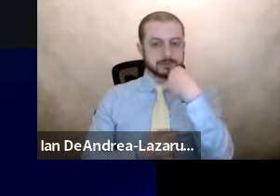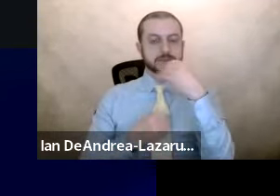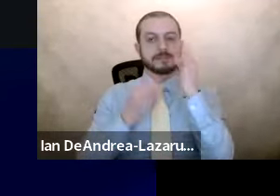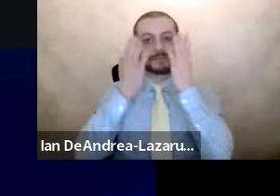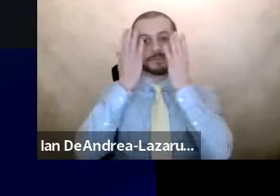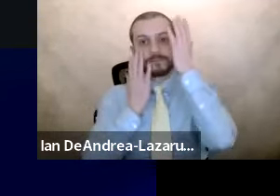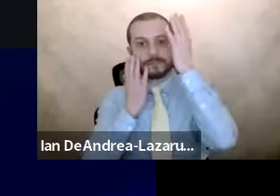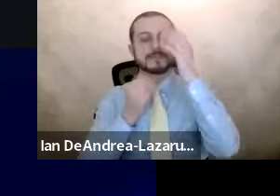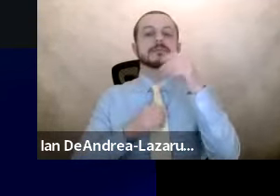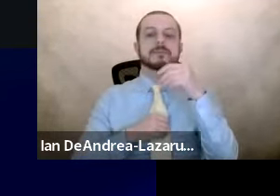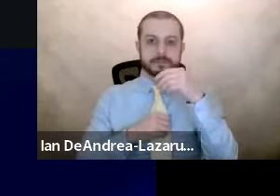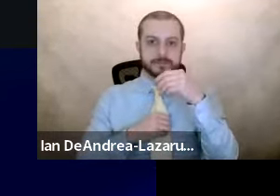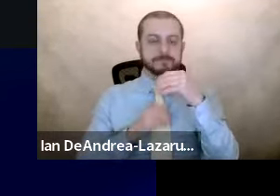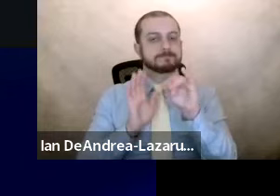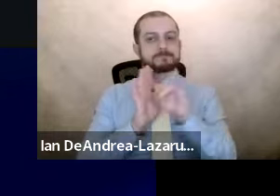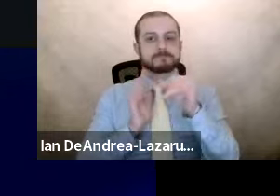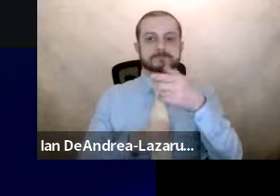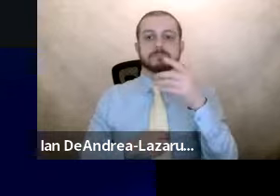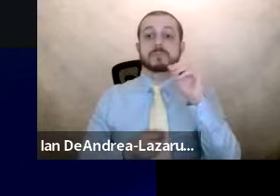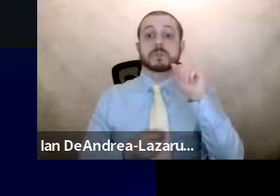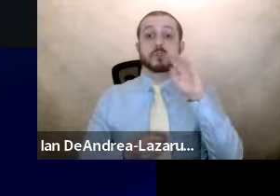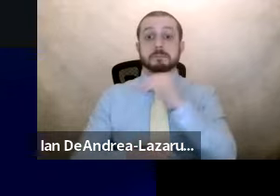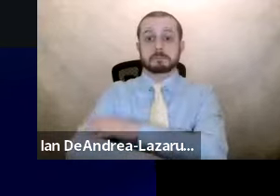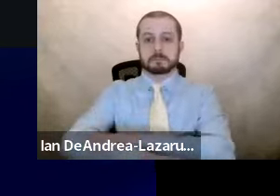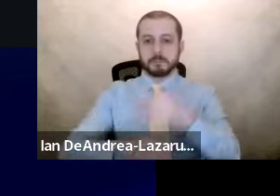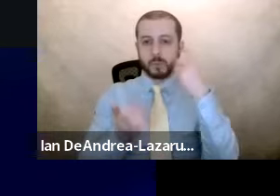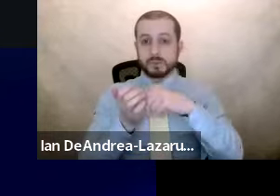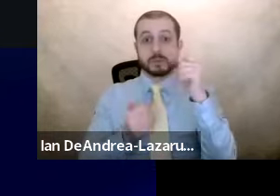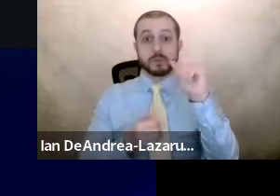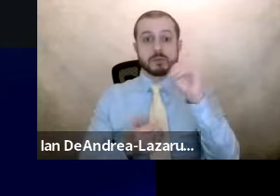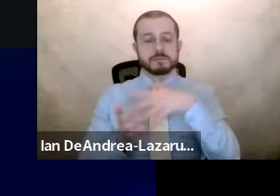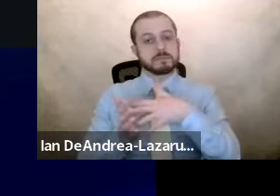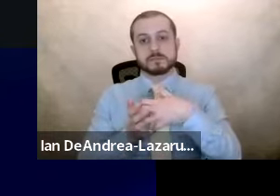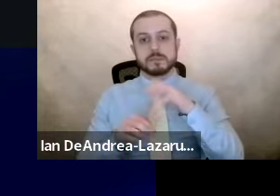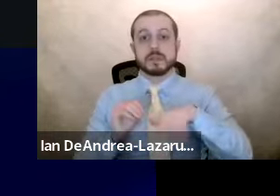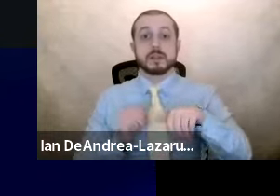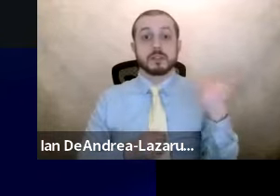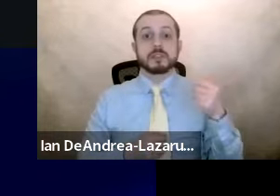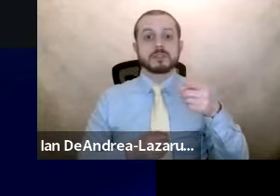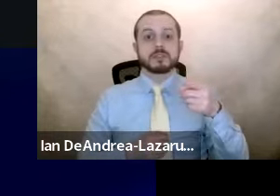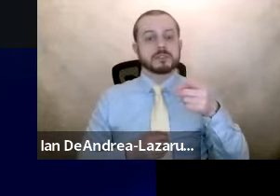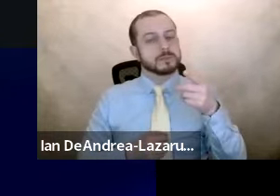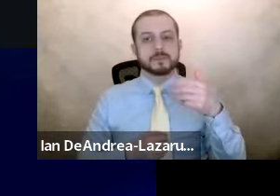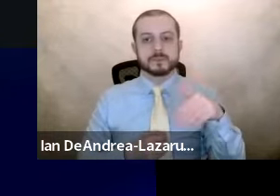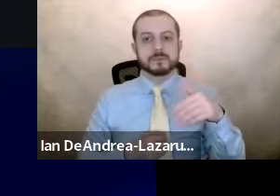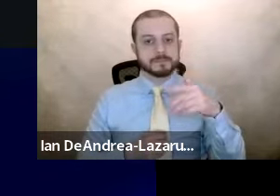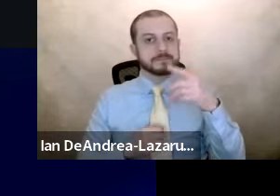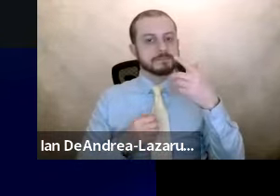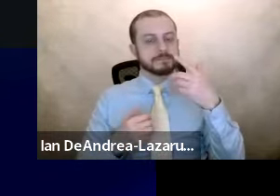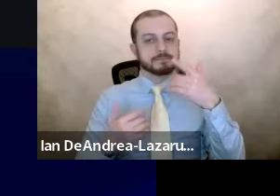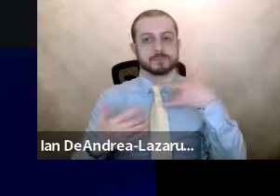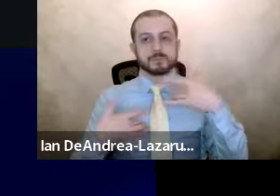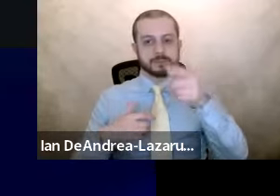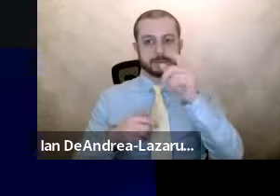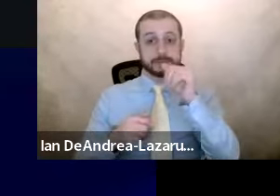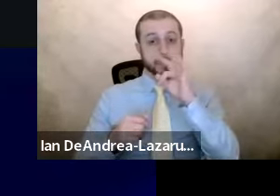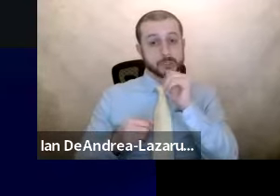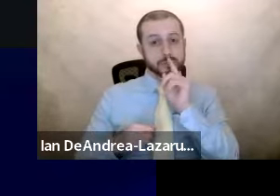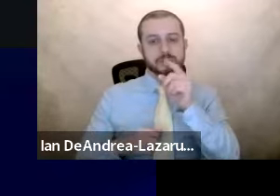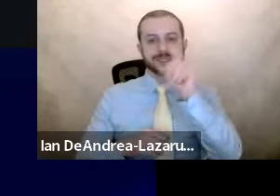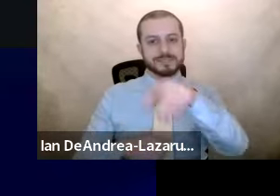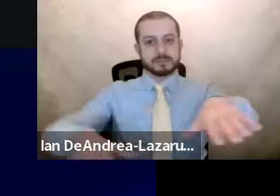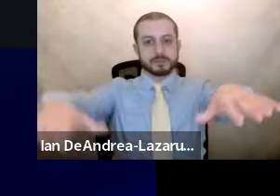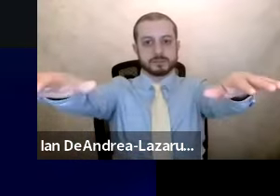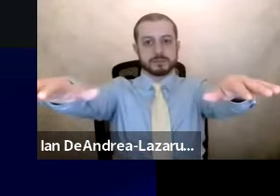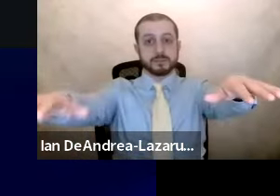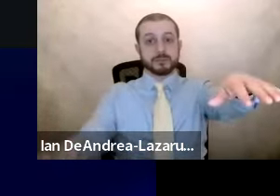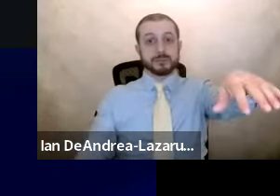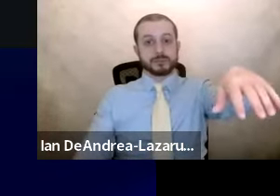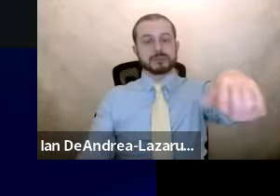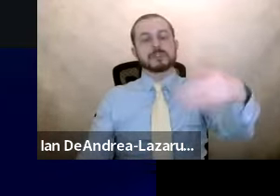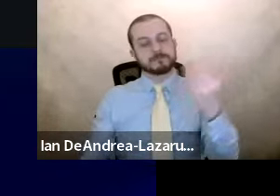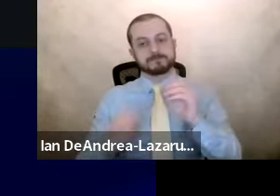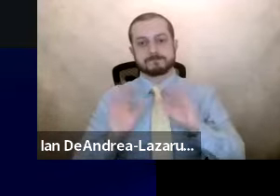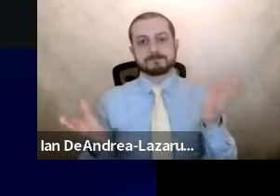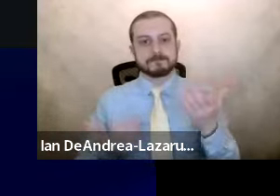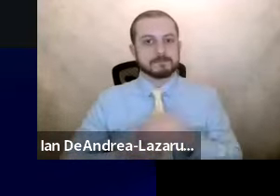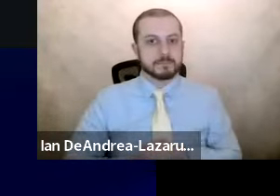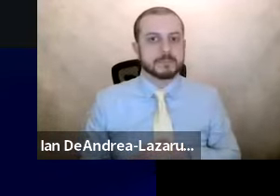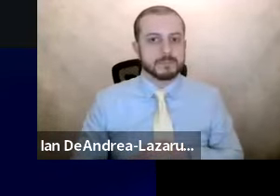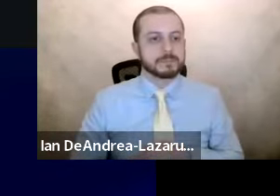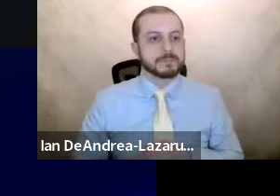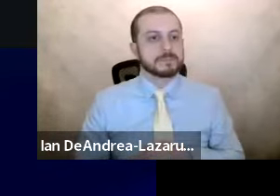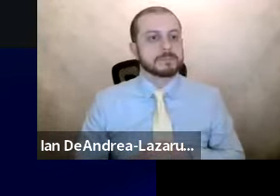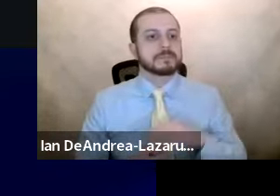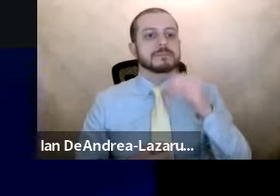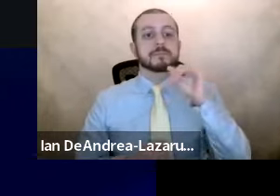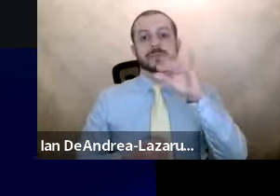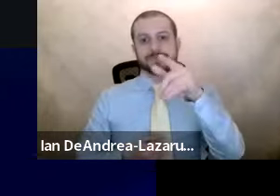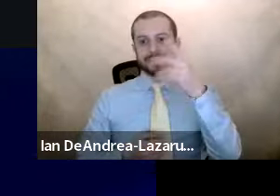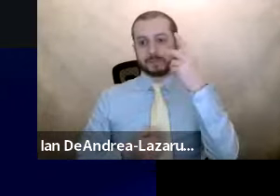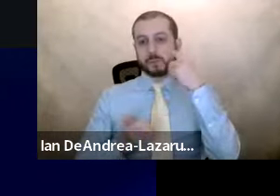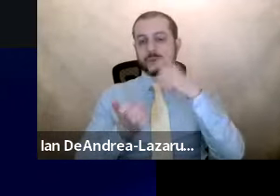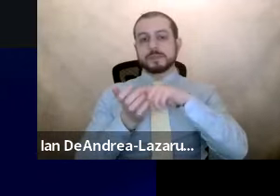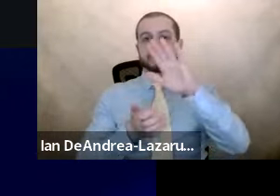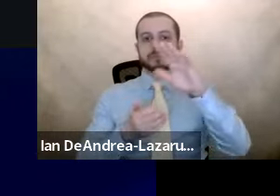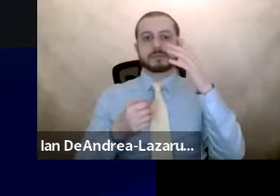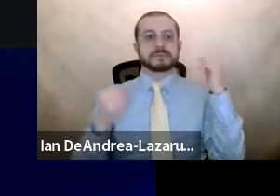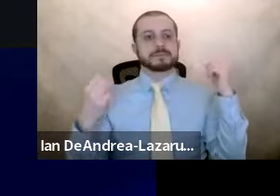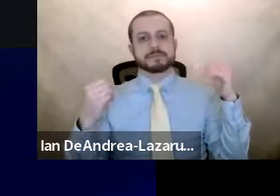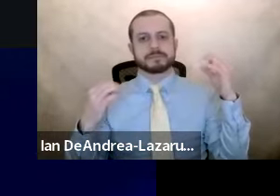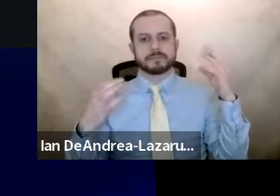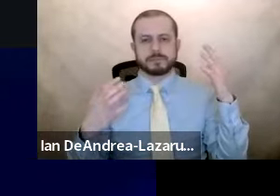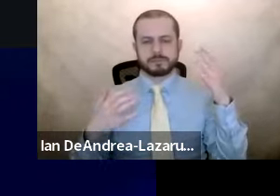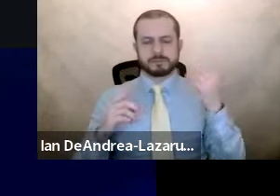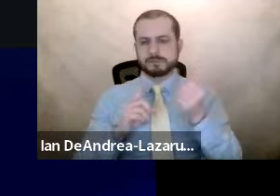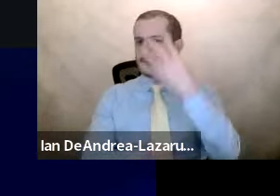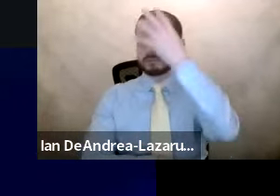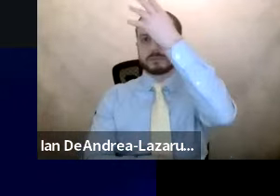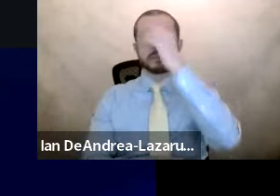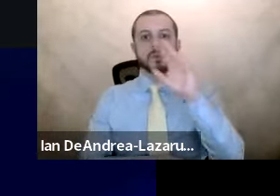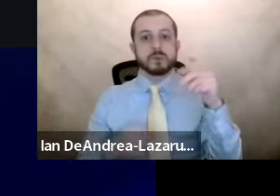So, in summary, strokes are a serious medical emergency that require immediate attention. Time is of the essence. You want to make it to the hospital as soon as possible.